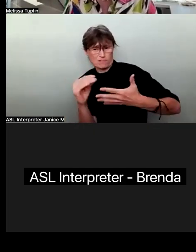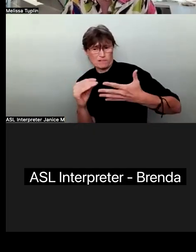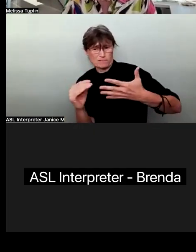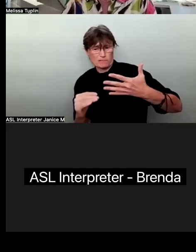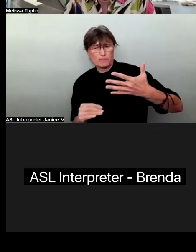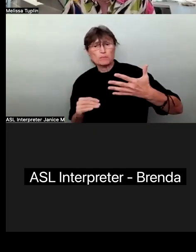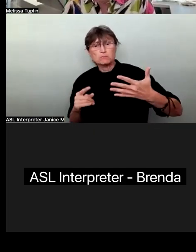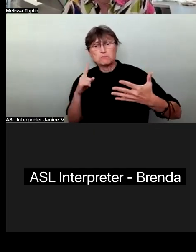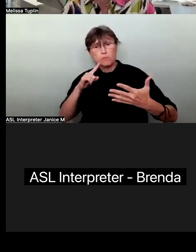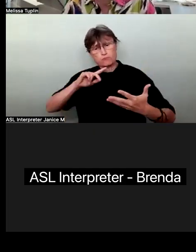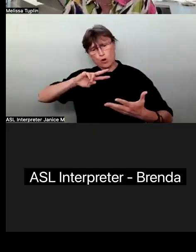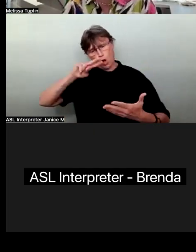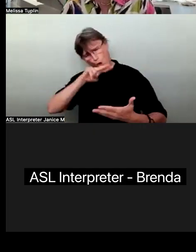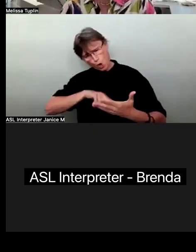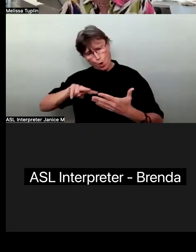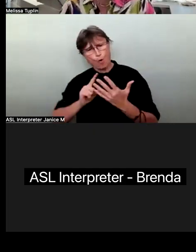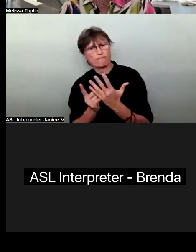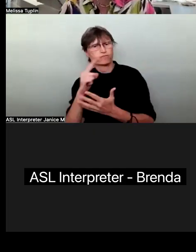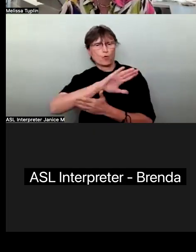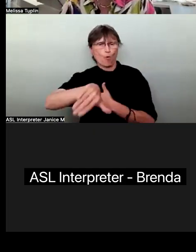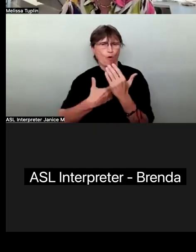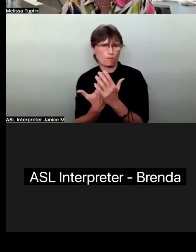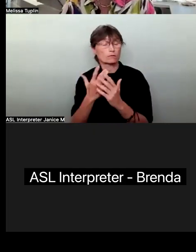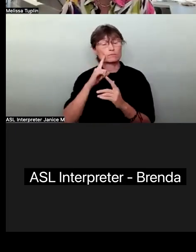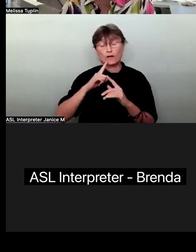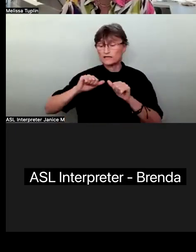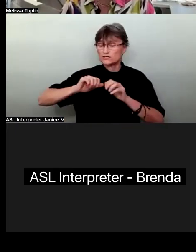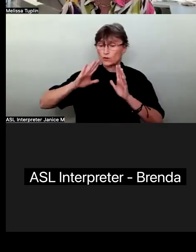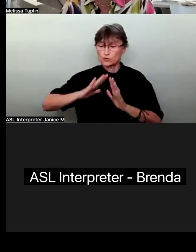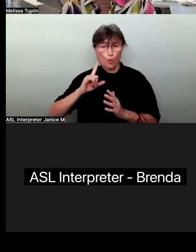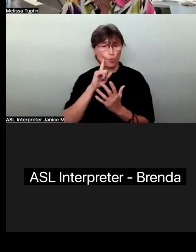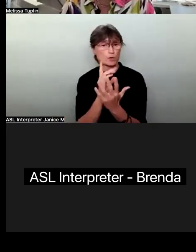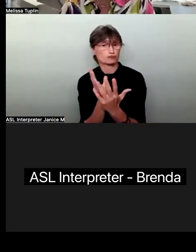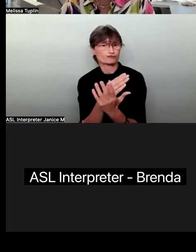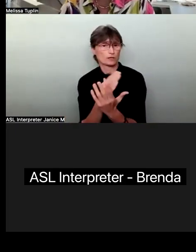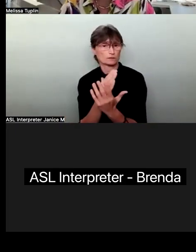So assessors will rate each of these considerations on a scale of strongly